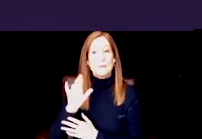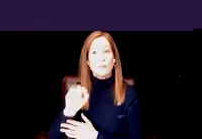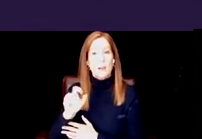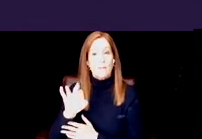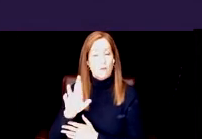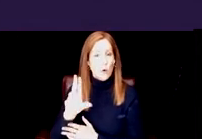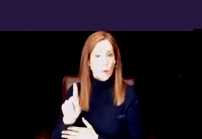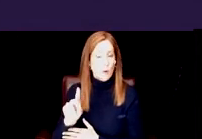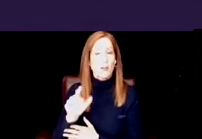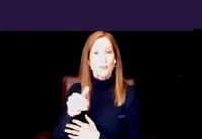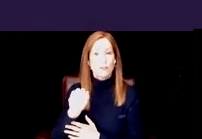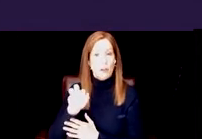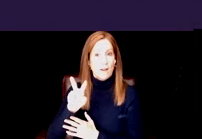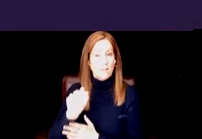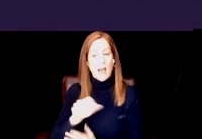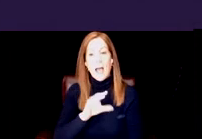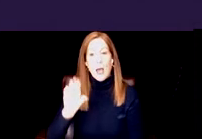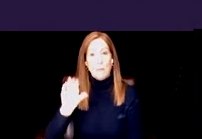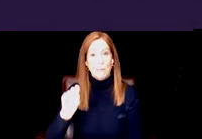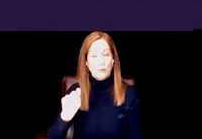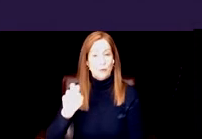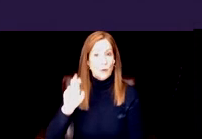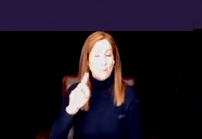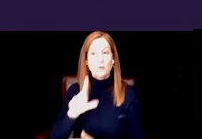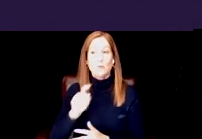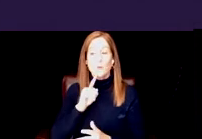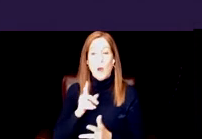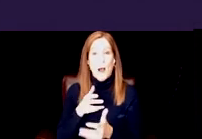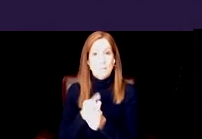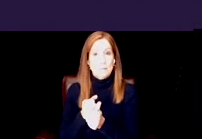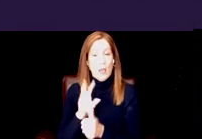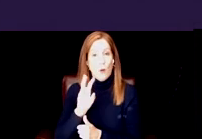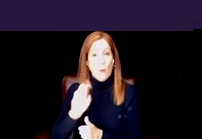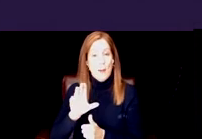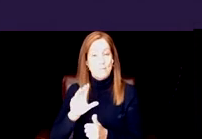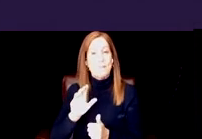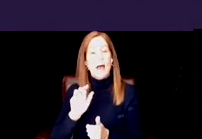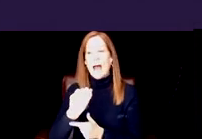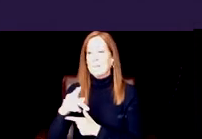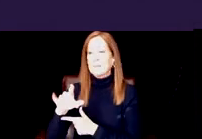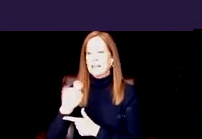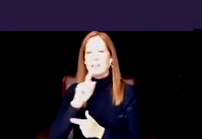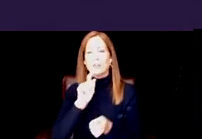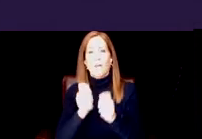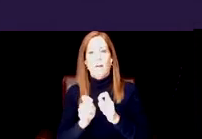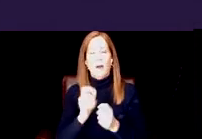and Bootstrap to update revenue web application to be more accessible, better received,